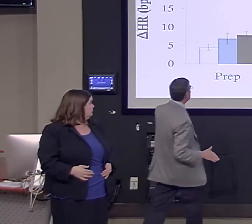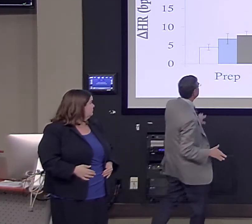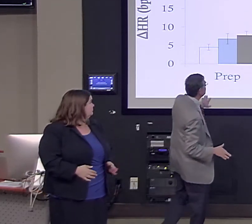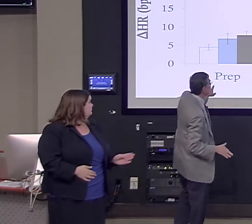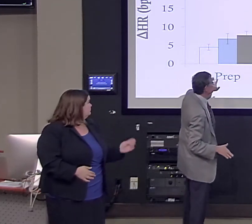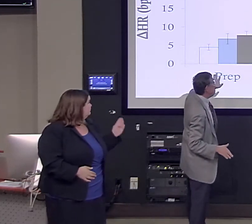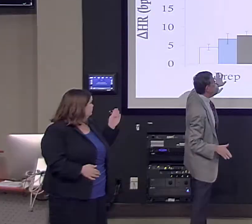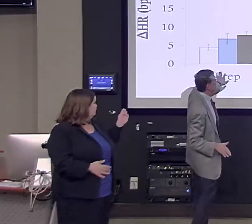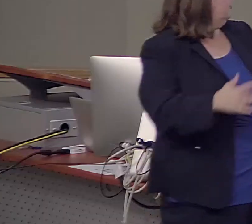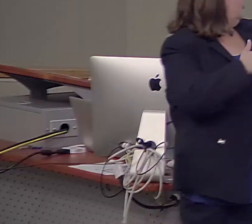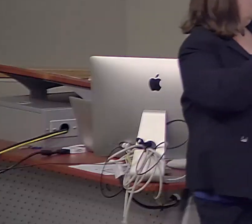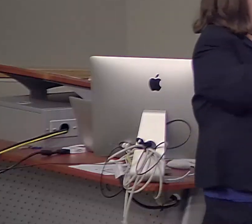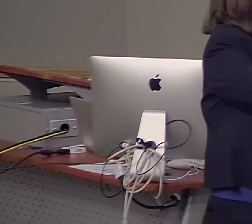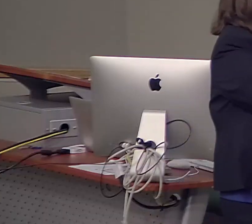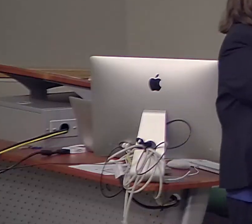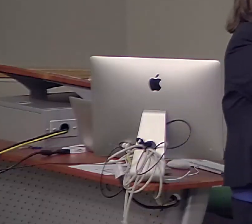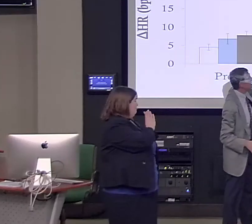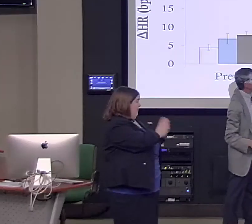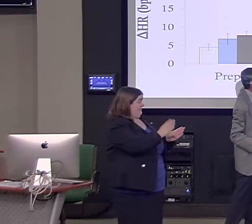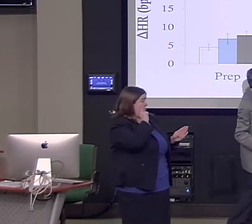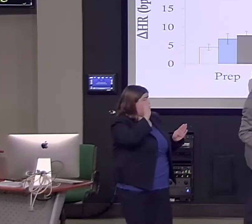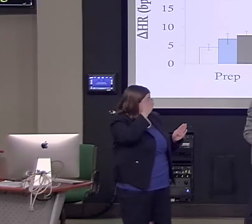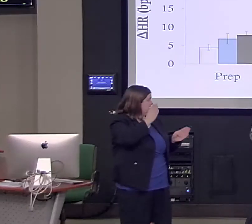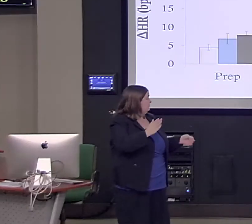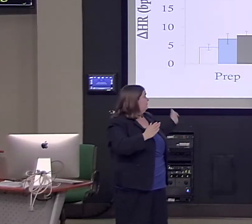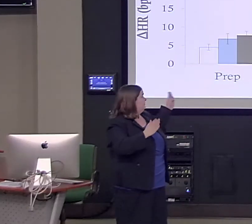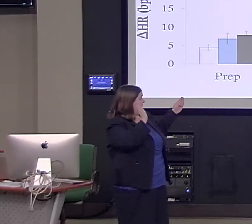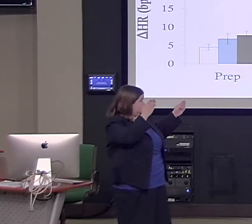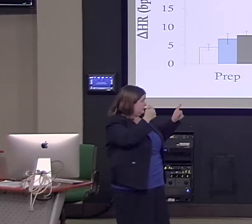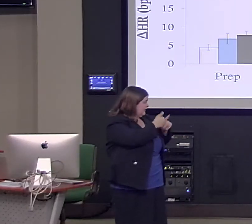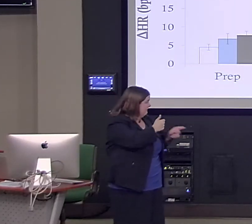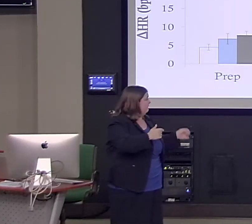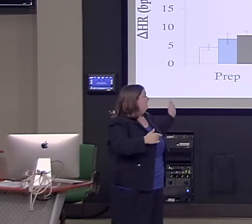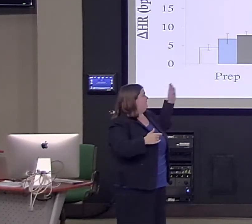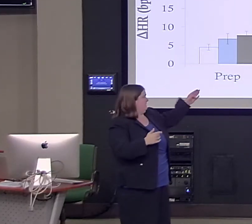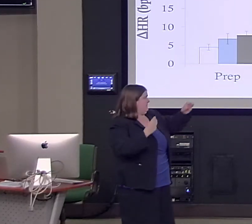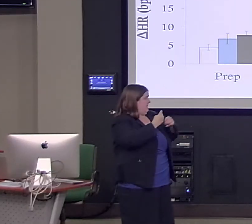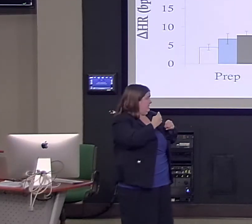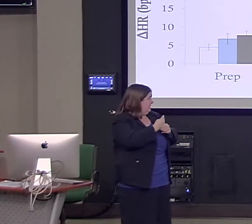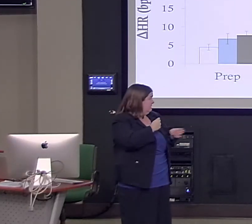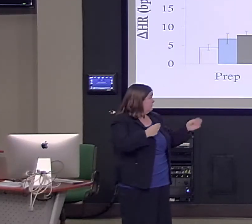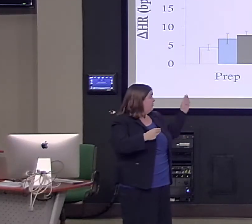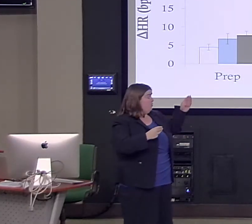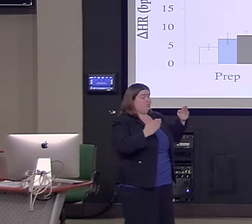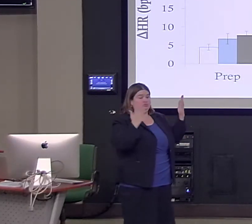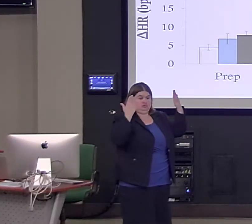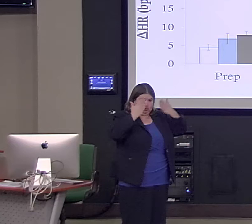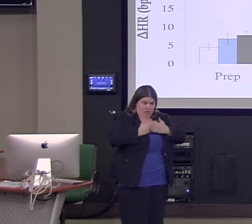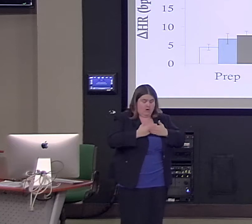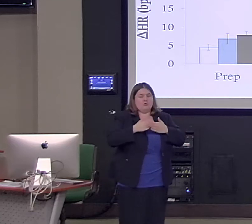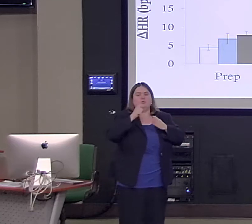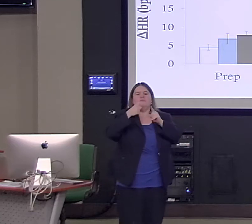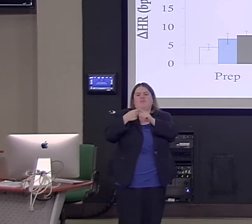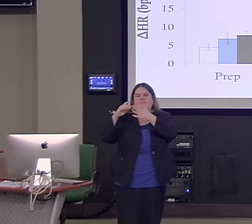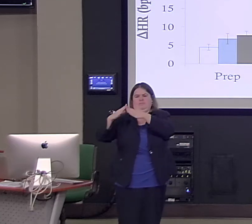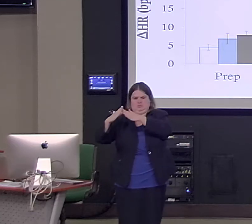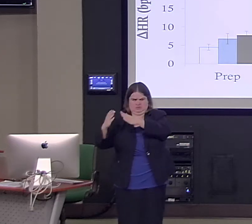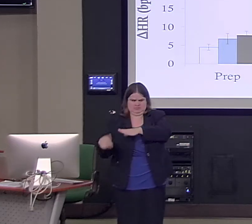Here is speech preparation here is speech test and math test the dark bar are the community controls.